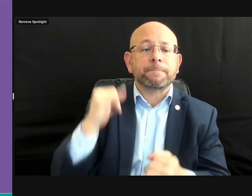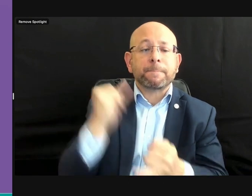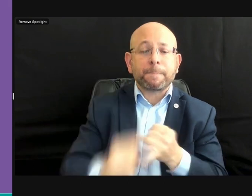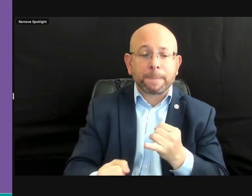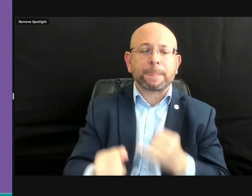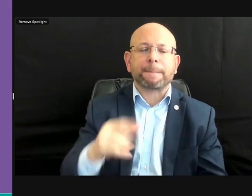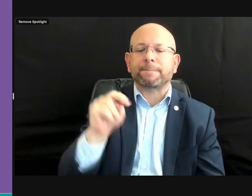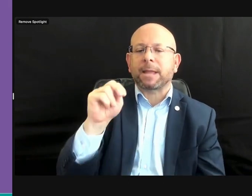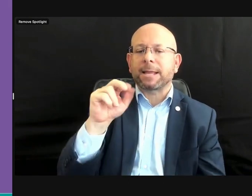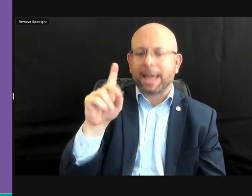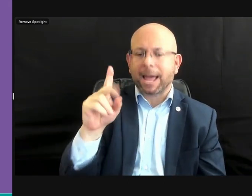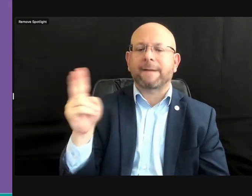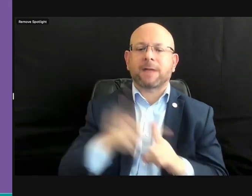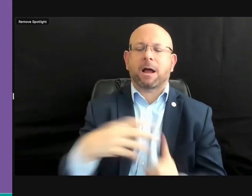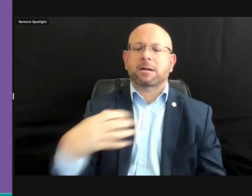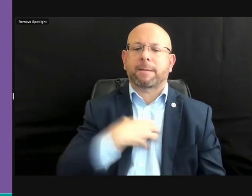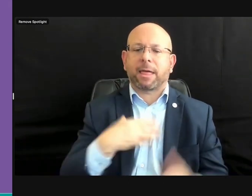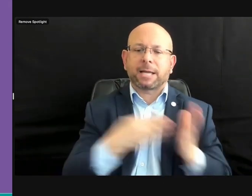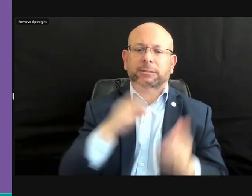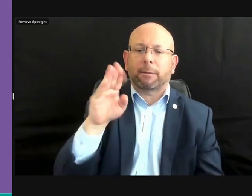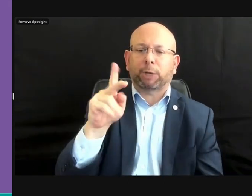The final bullet point, NAD also filed a complaint